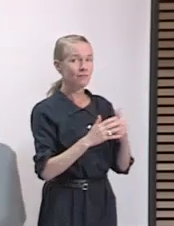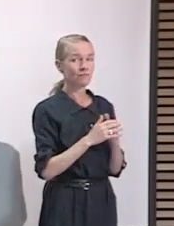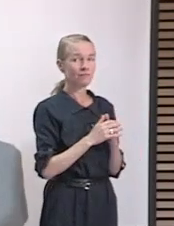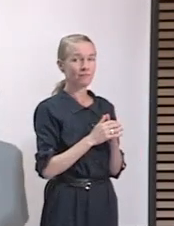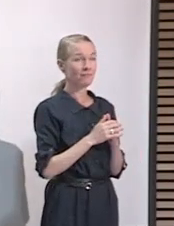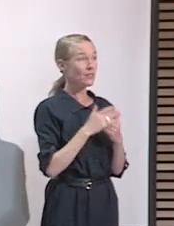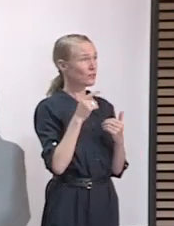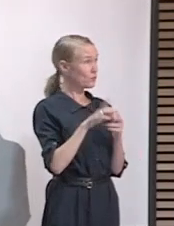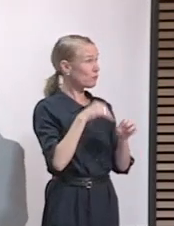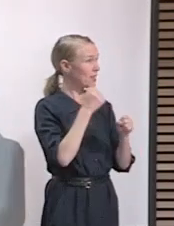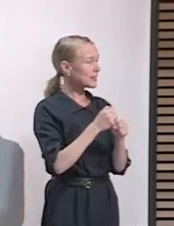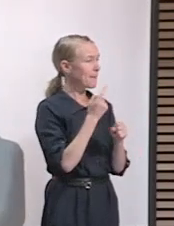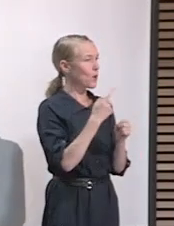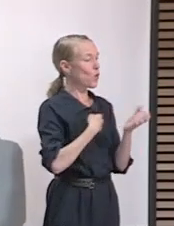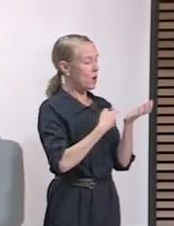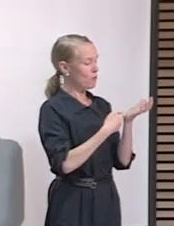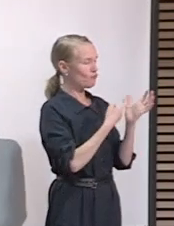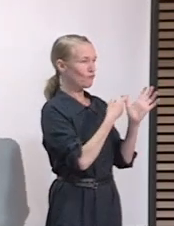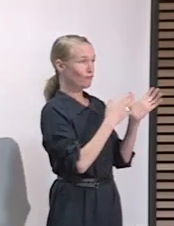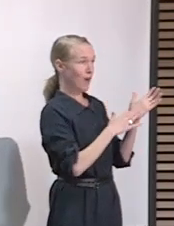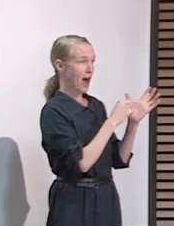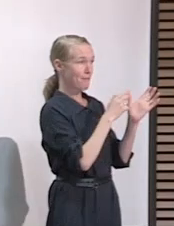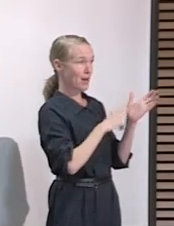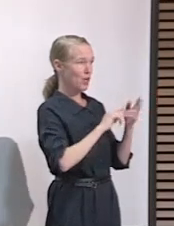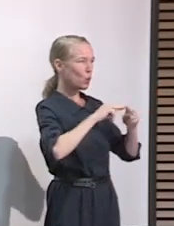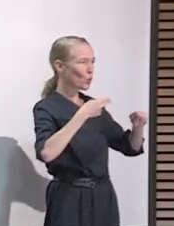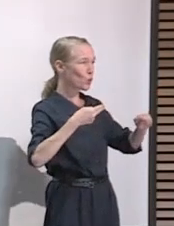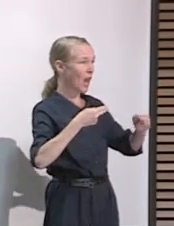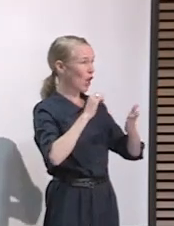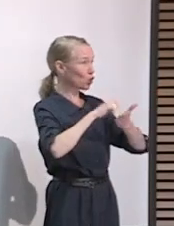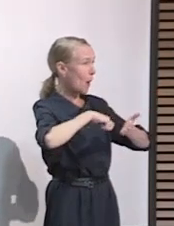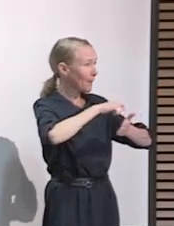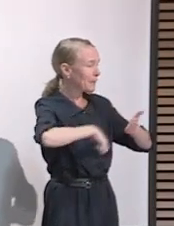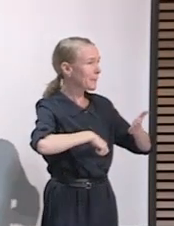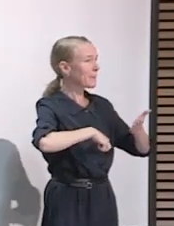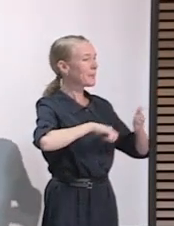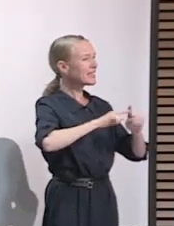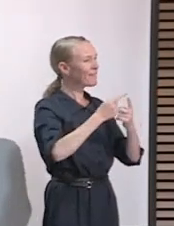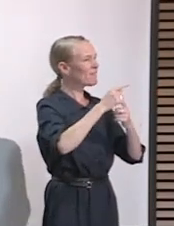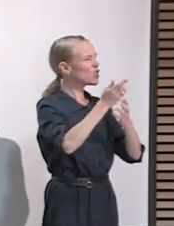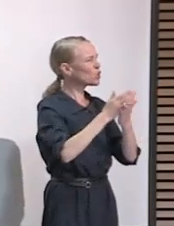earlier on. Some was based on the test -- positive test was